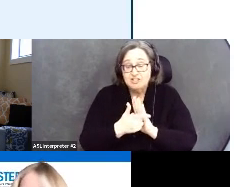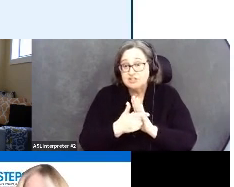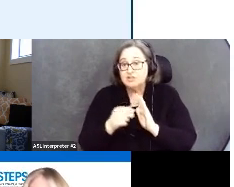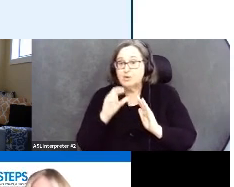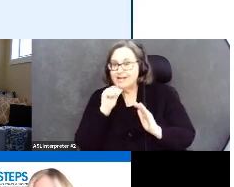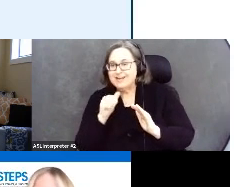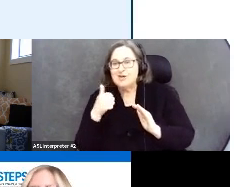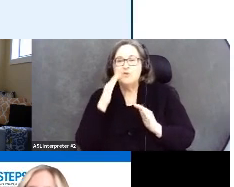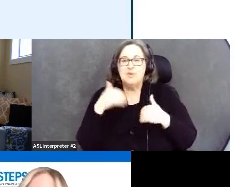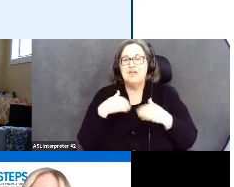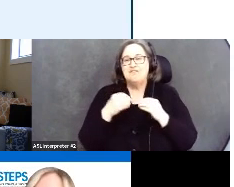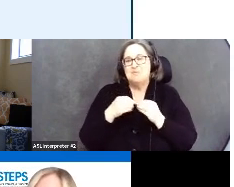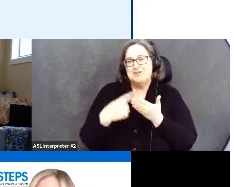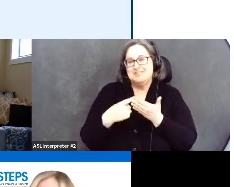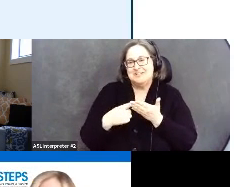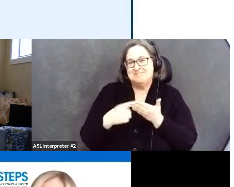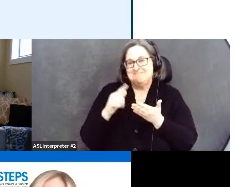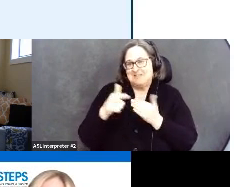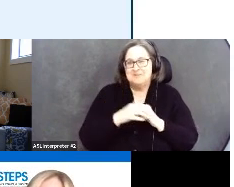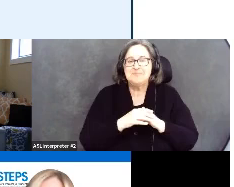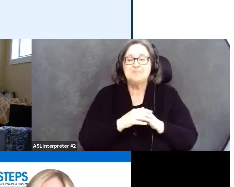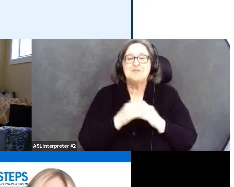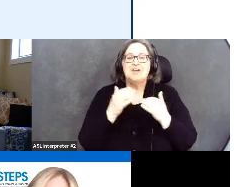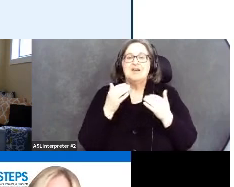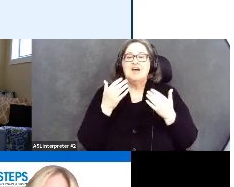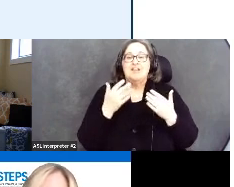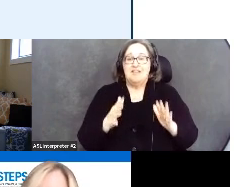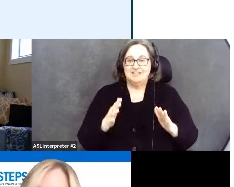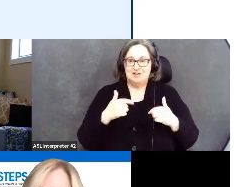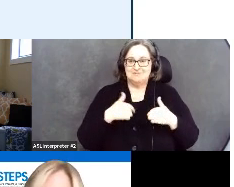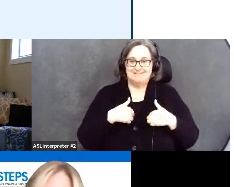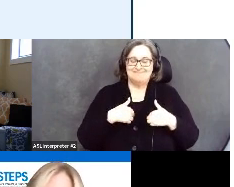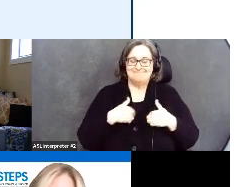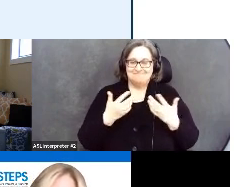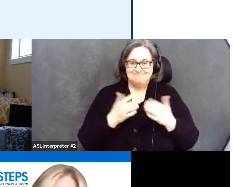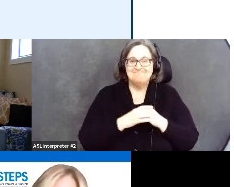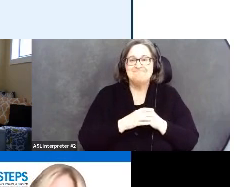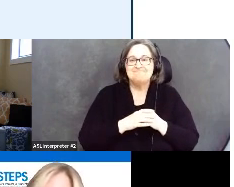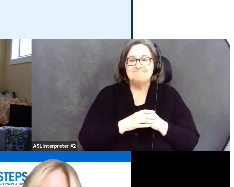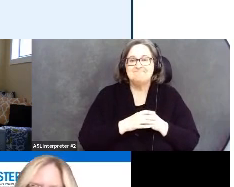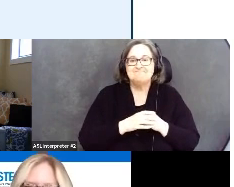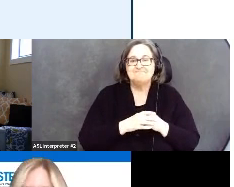We'll have more discussion on that. That's it for my slides. If we have time